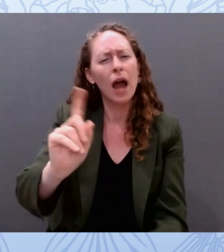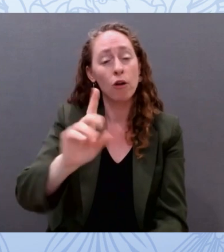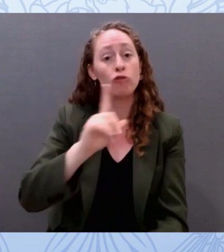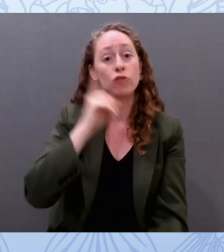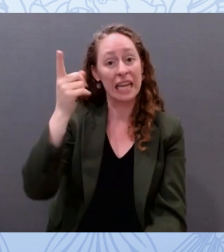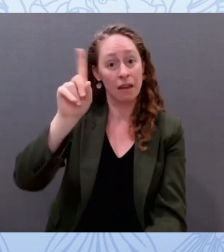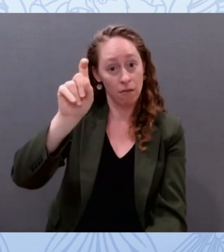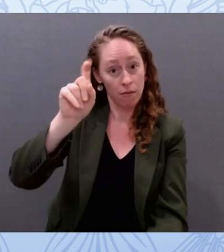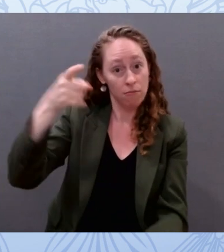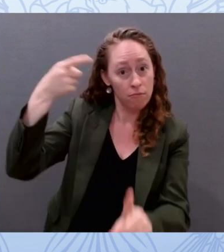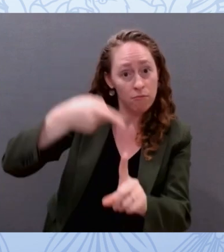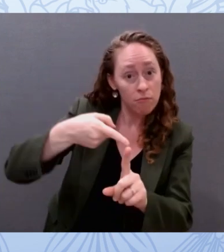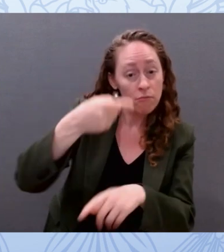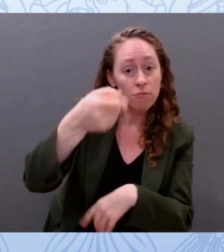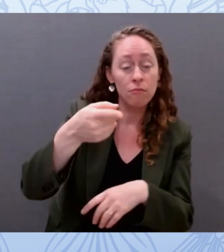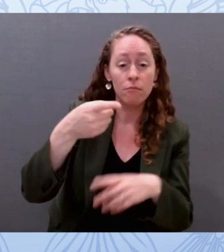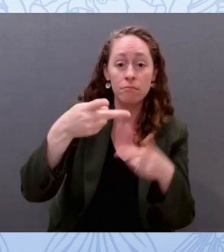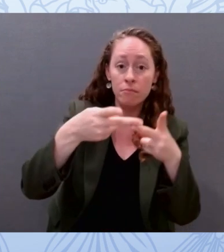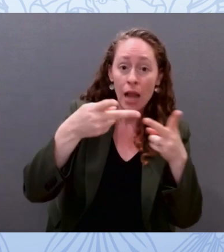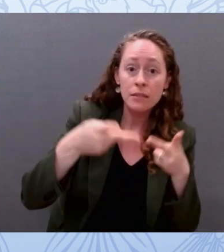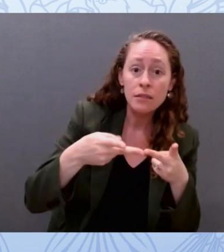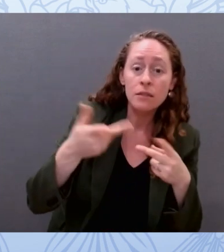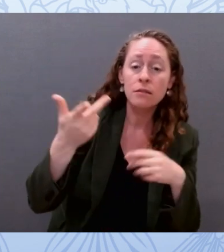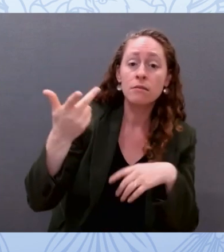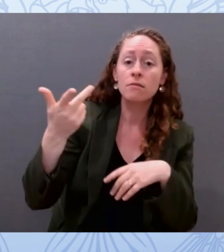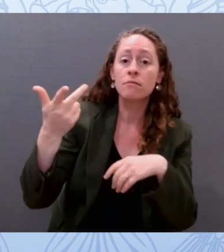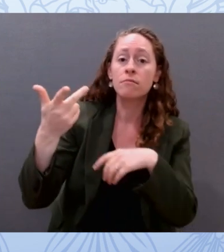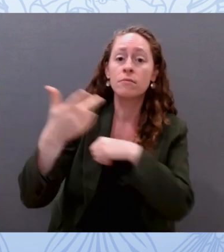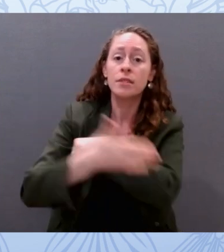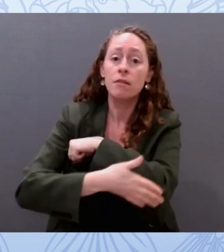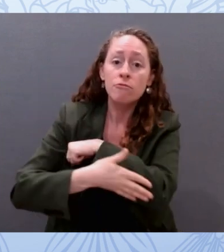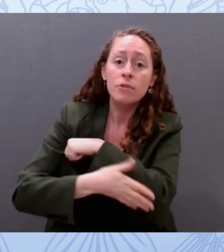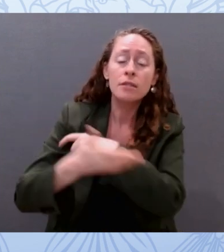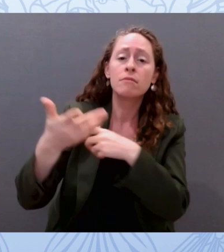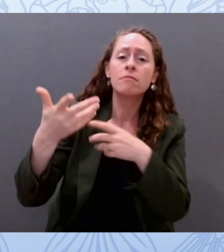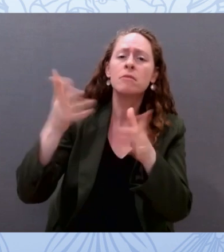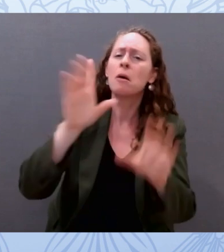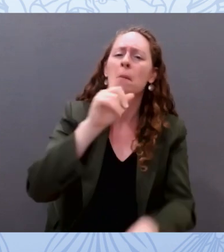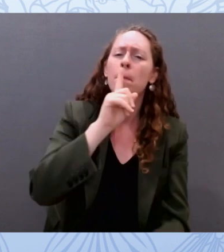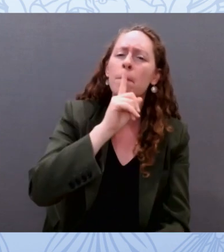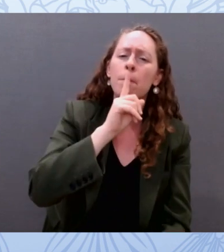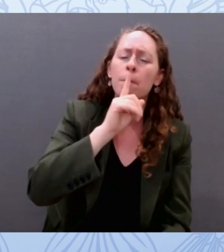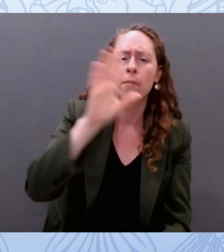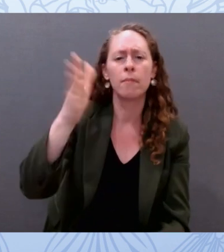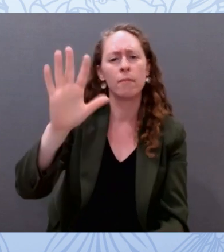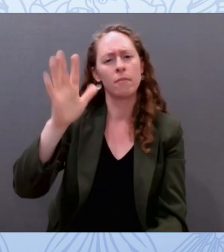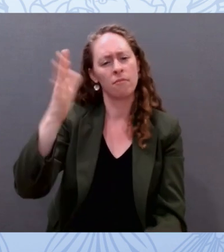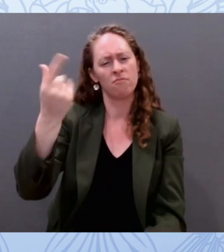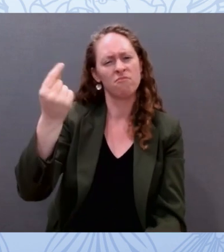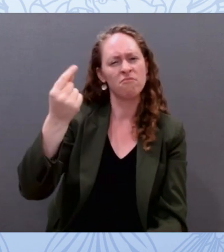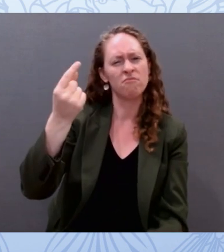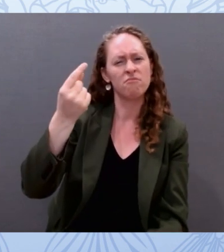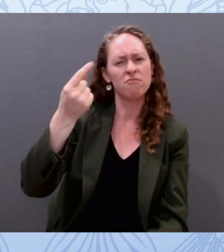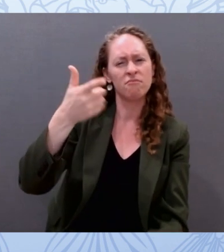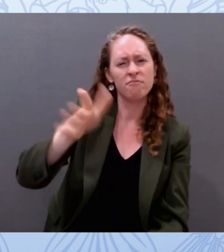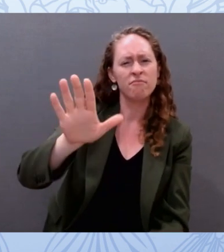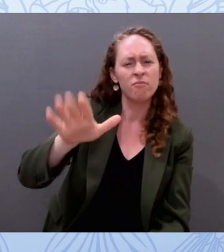What we really mean is like, what's your story? Tell me about the journey that brought you to this moment.